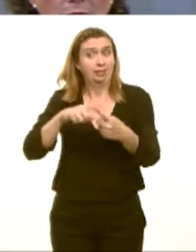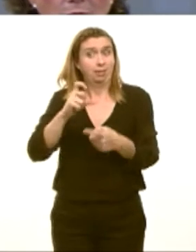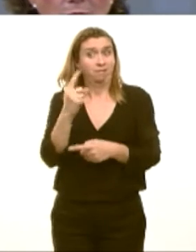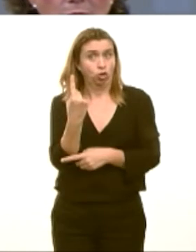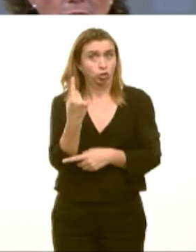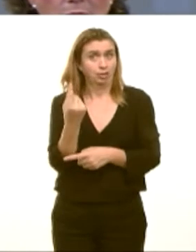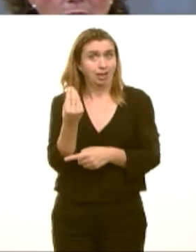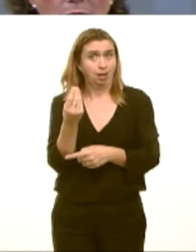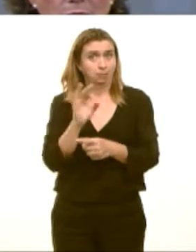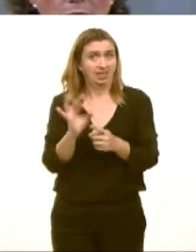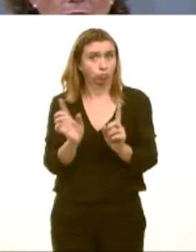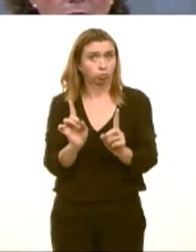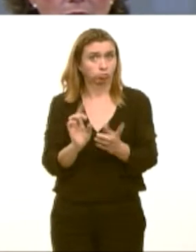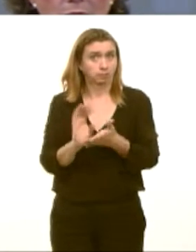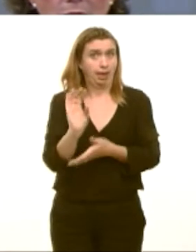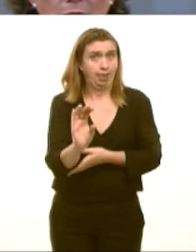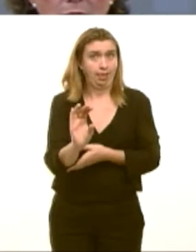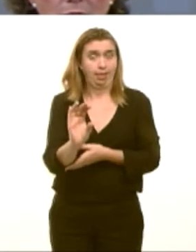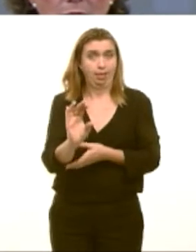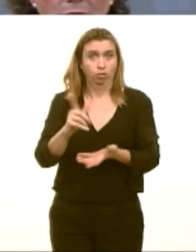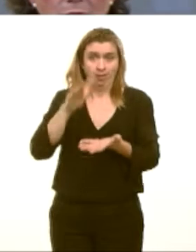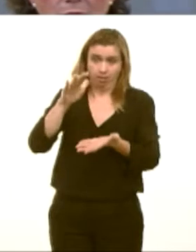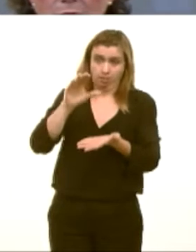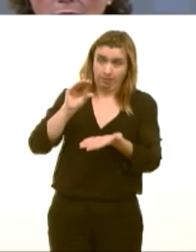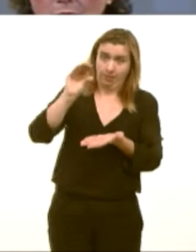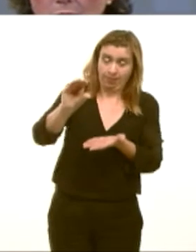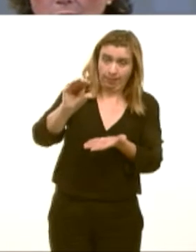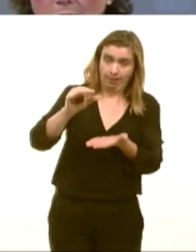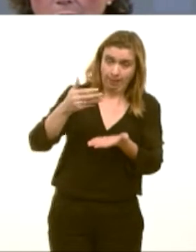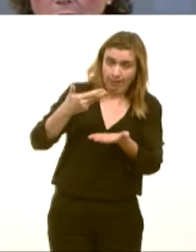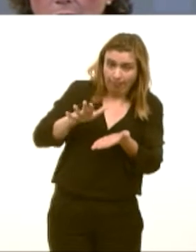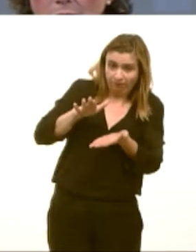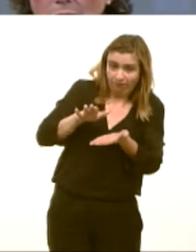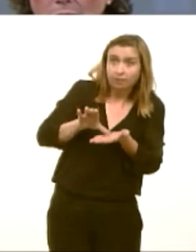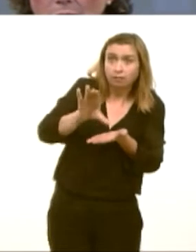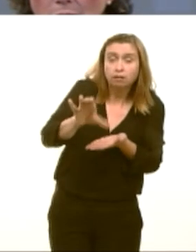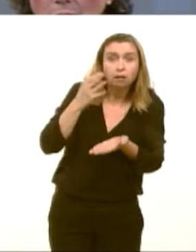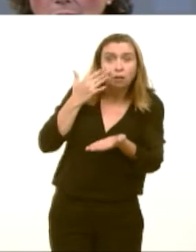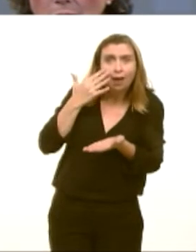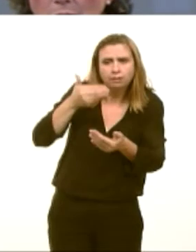assuming that the Deputy Ministerís assertion is correct that you will not exercise the early payment criteria?